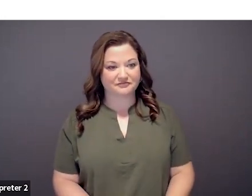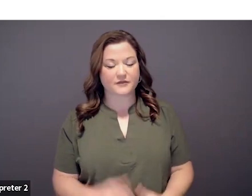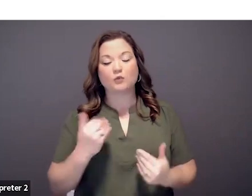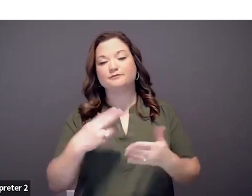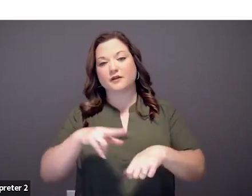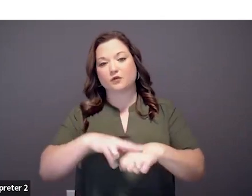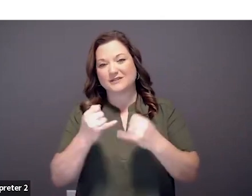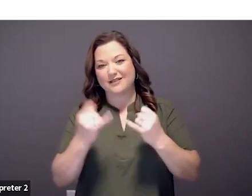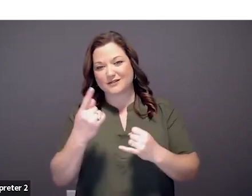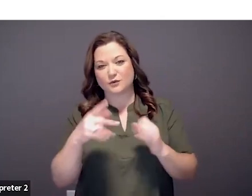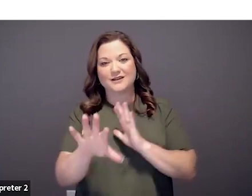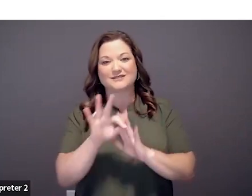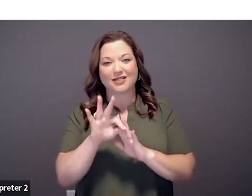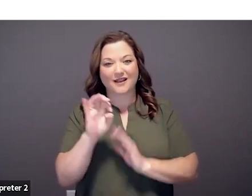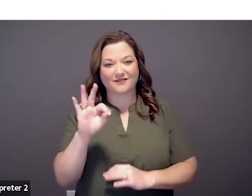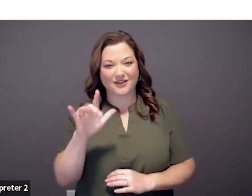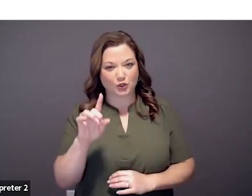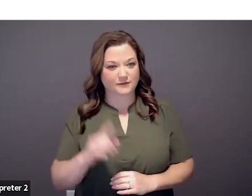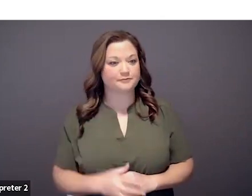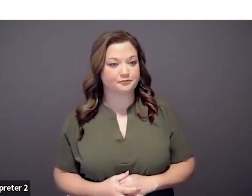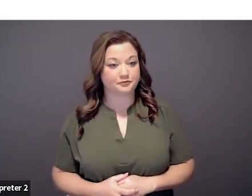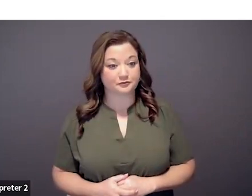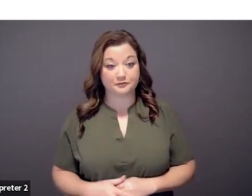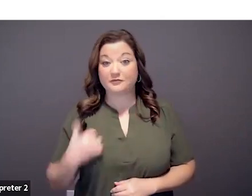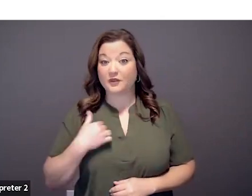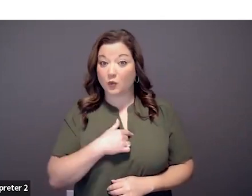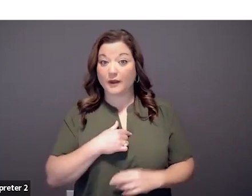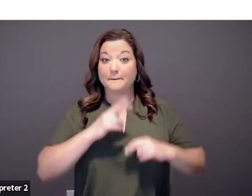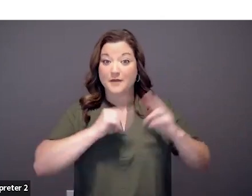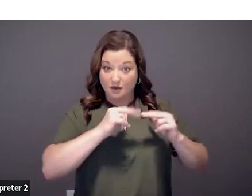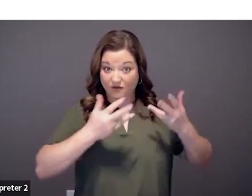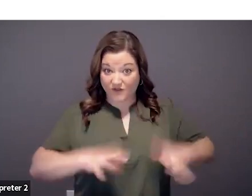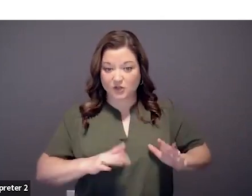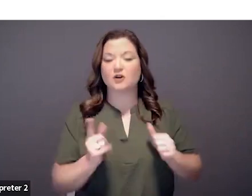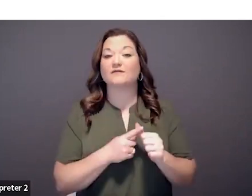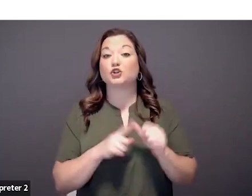The first test that we ran on all of these after they were built was a screen reader test